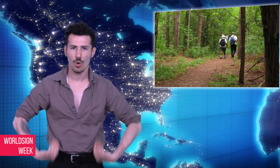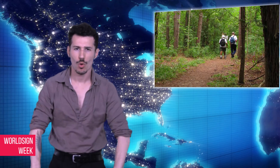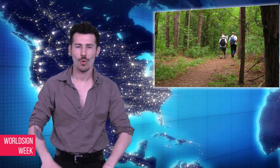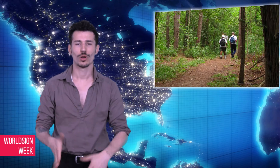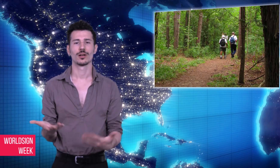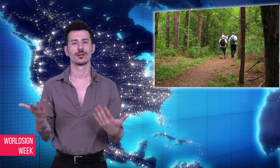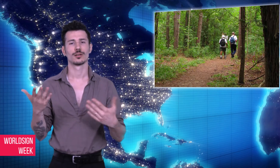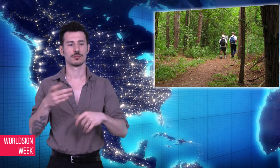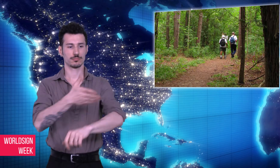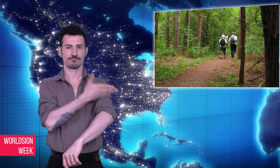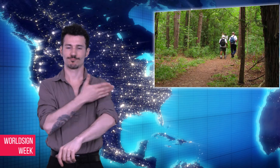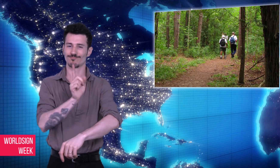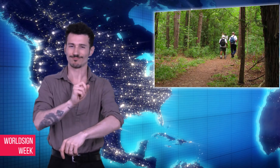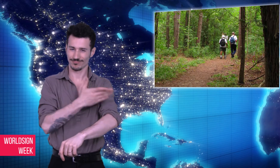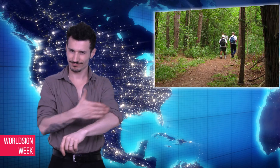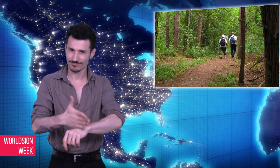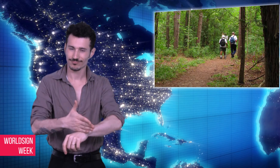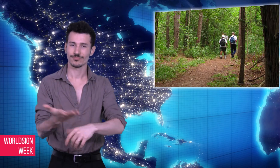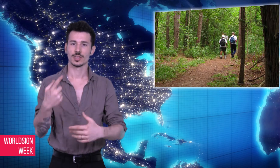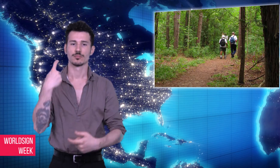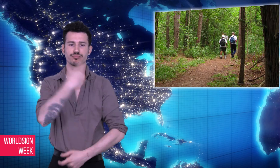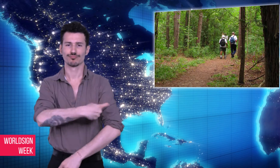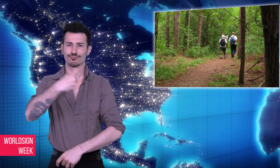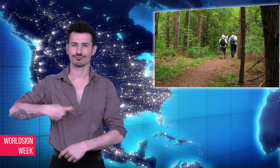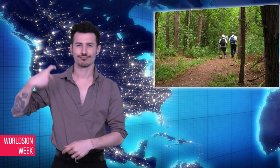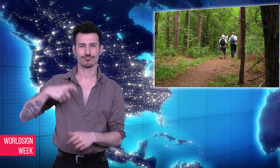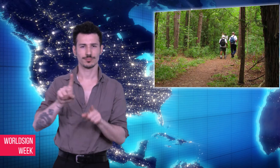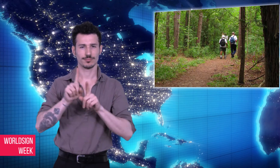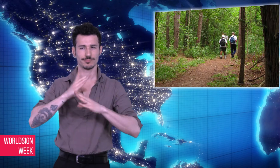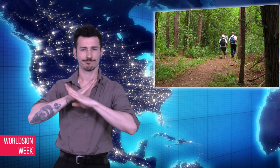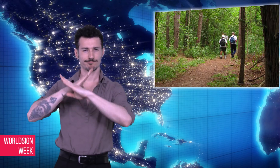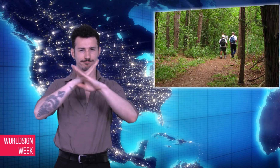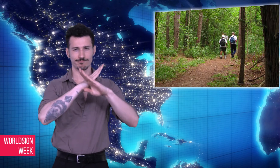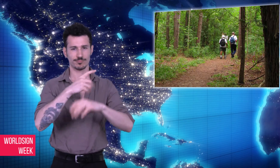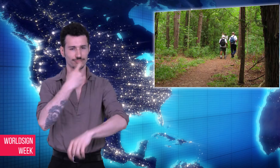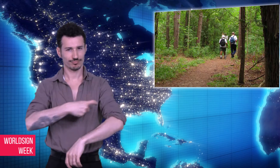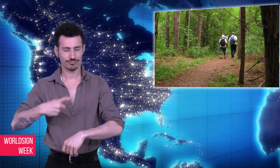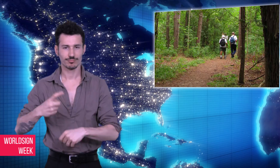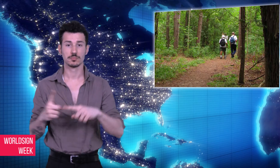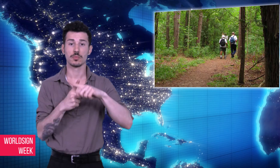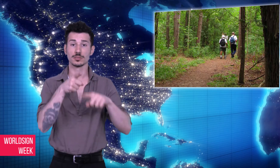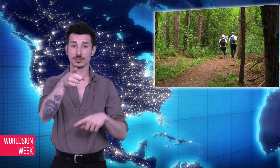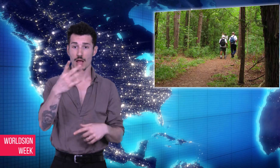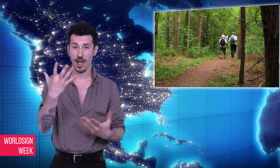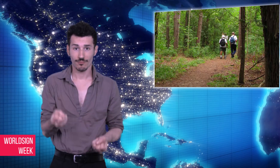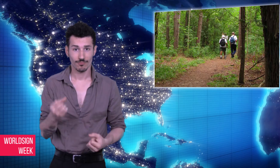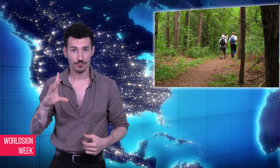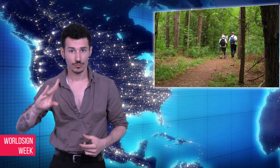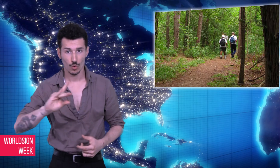covers arms, legs and feet, and use special insect repellent for ticks.